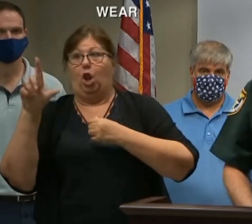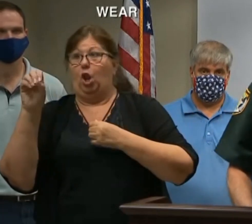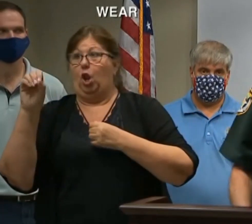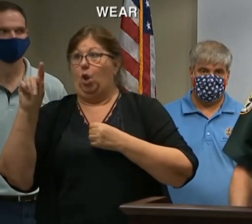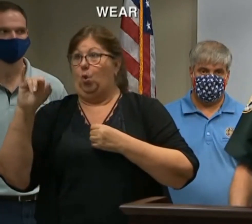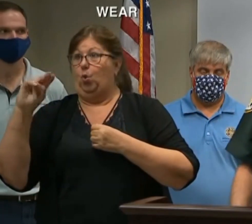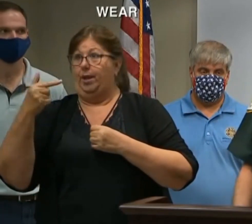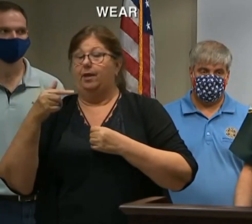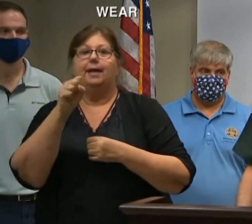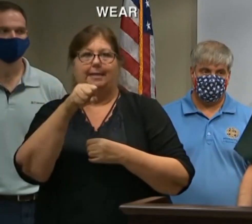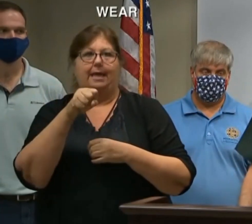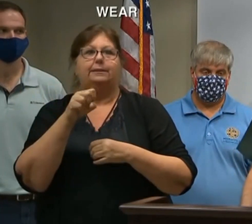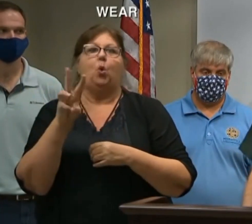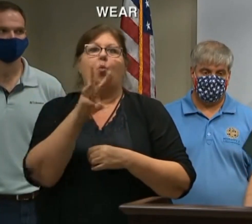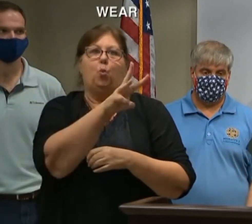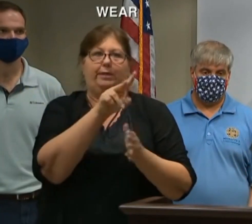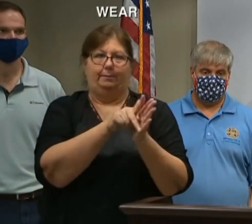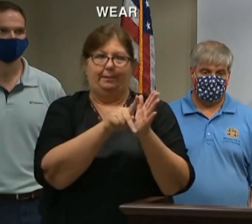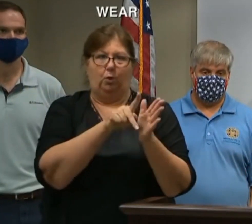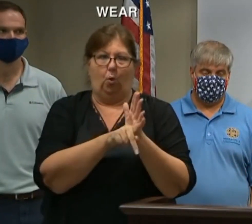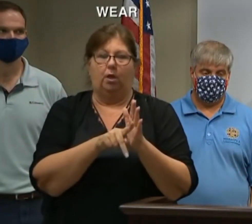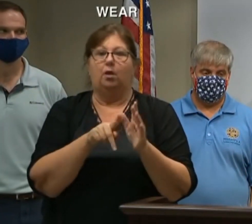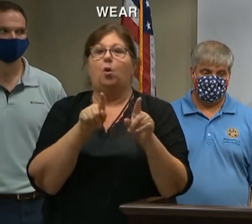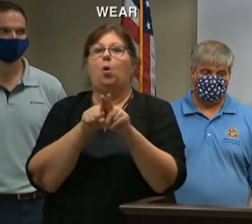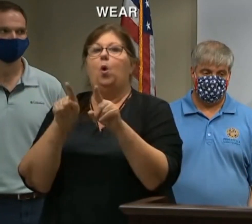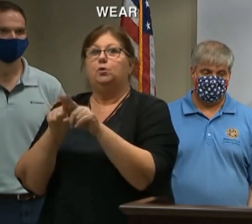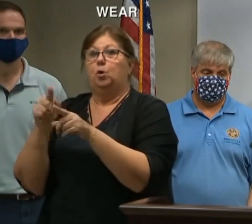side gulf breeze reported some looting two days ago